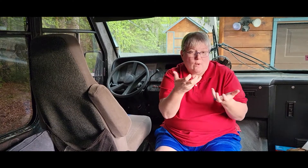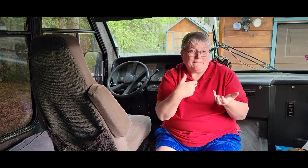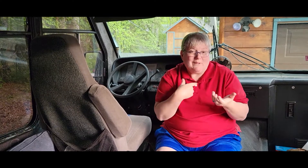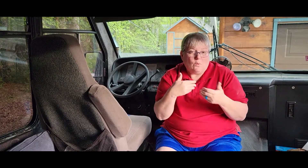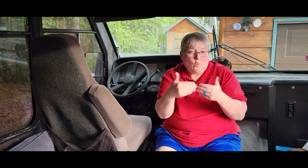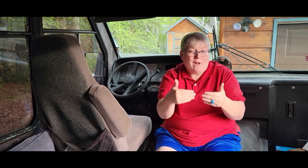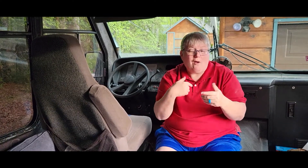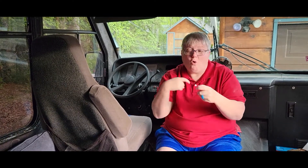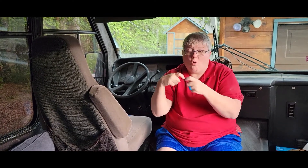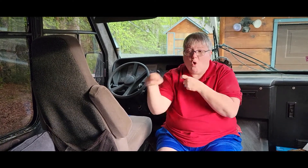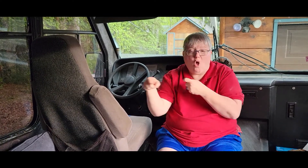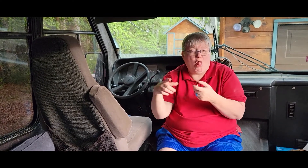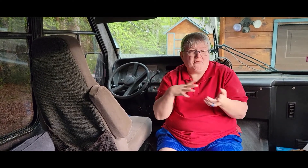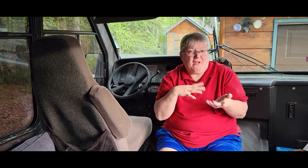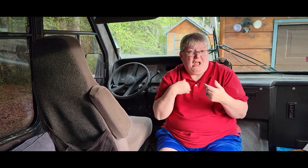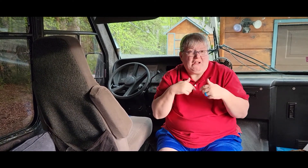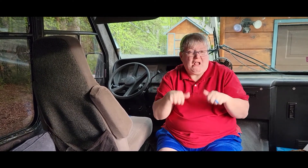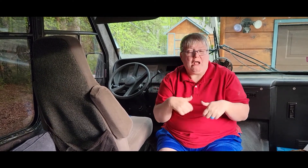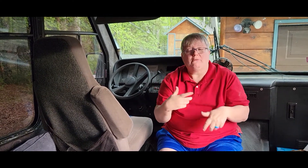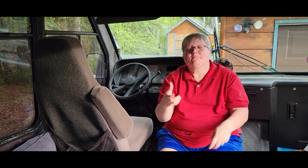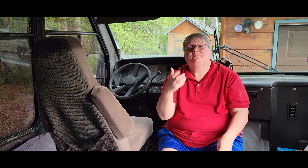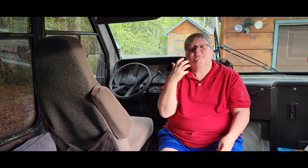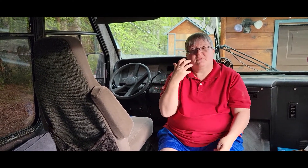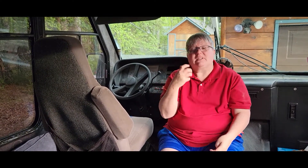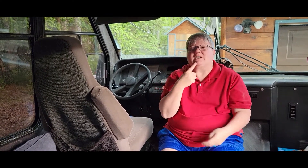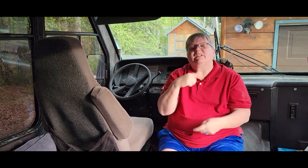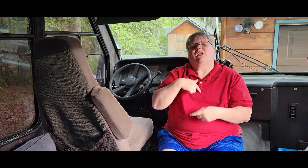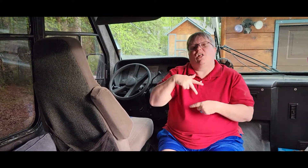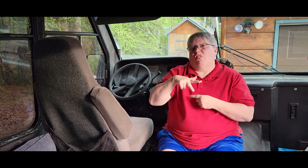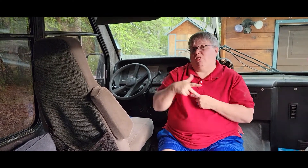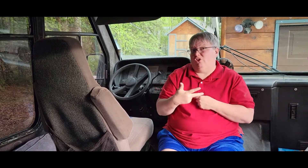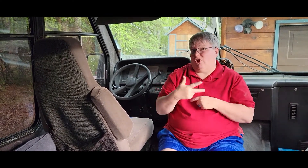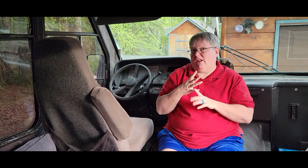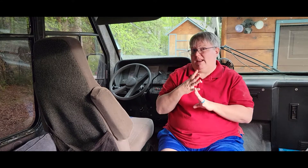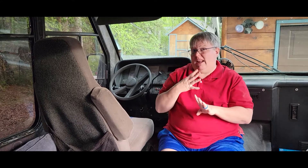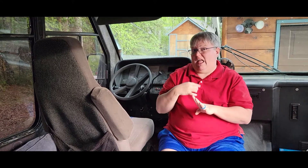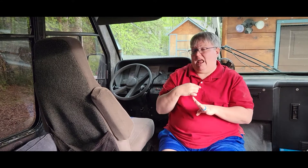I said, "Do you want me to go ahead and call? I can." So I called and he said, "I was third in line."